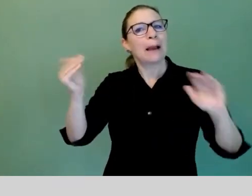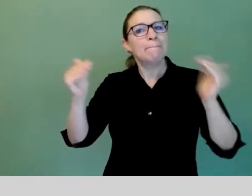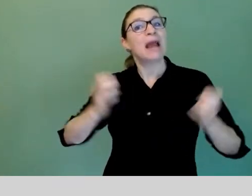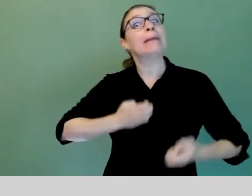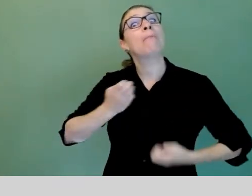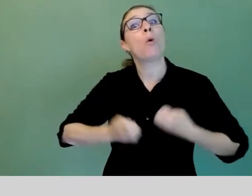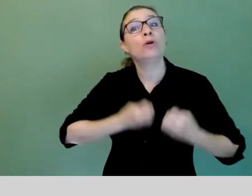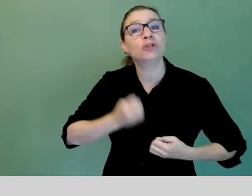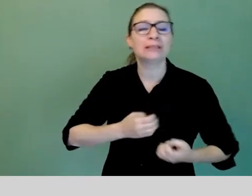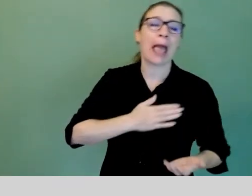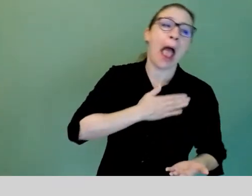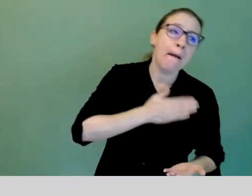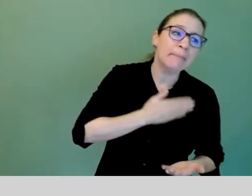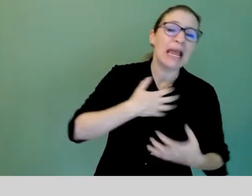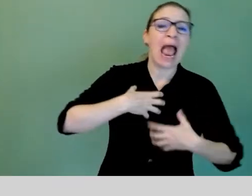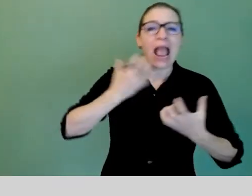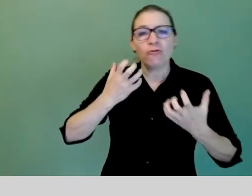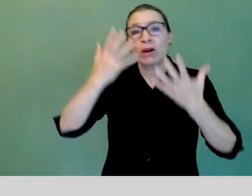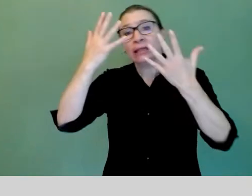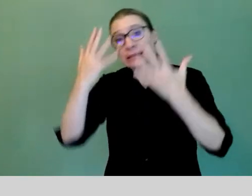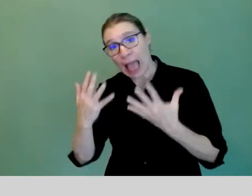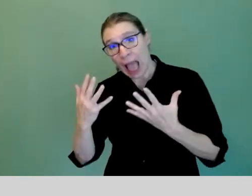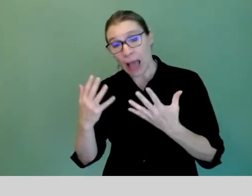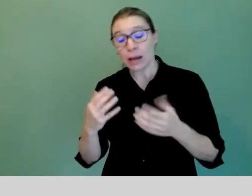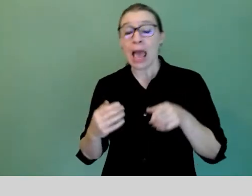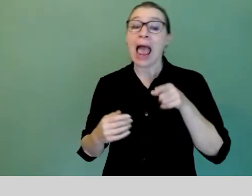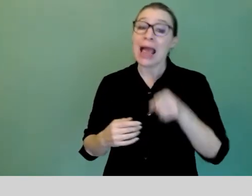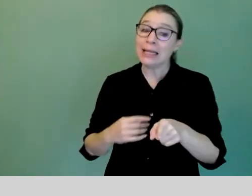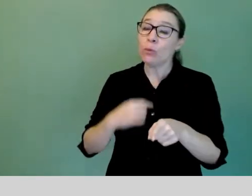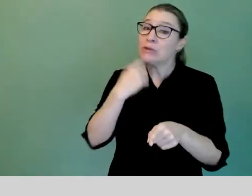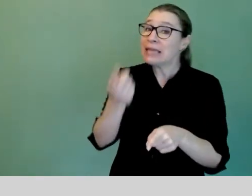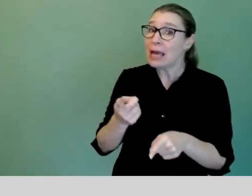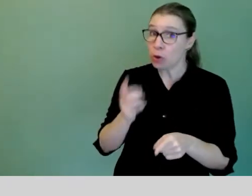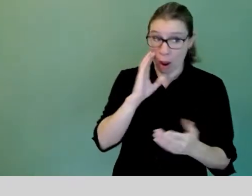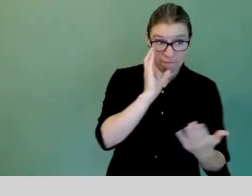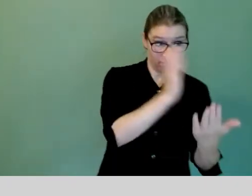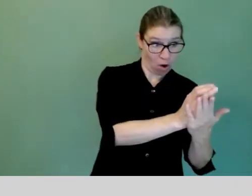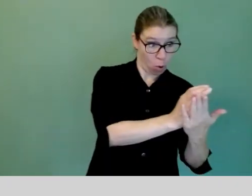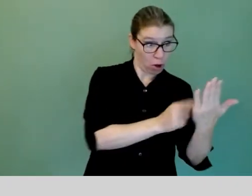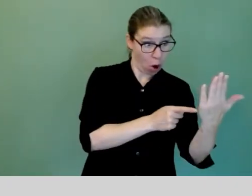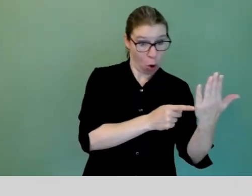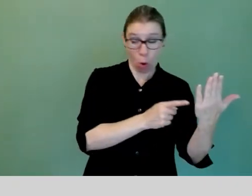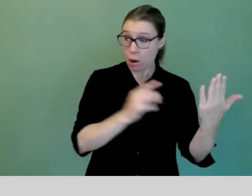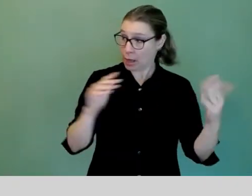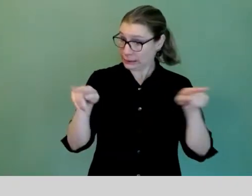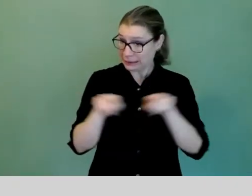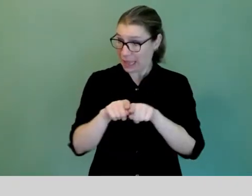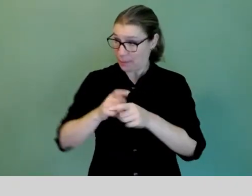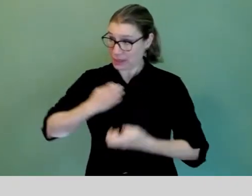and it would tell you if the photo of a person roughly matches the emotion you specified.